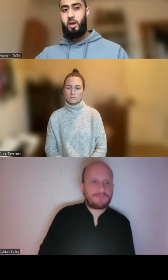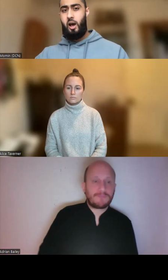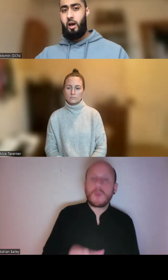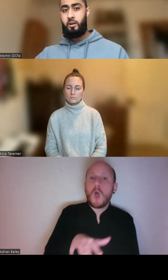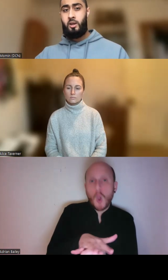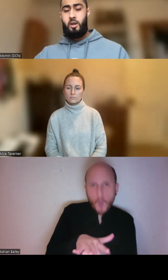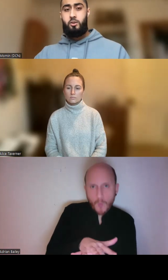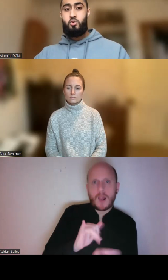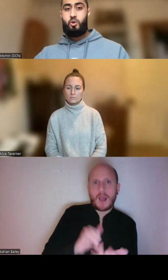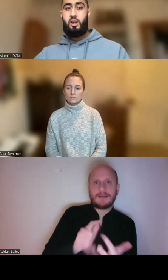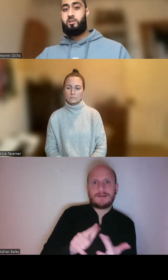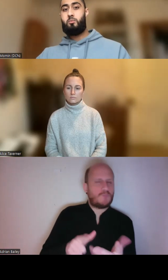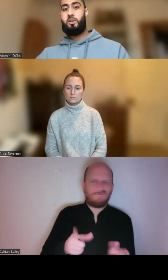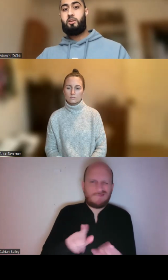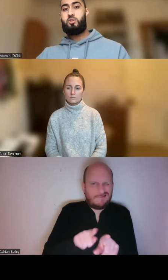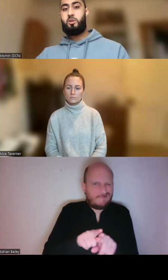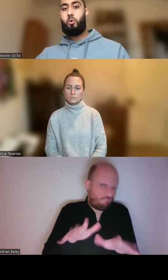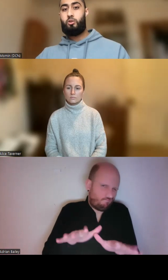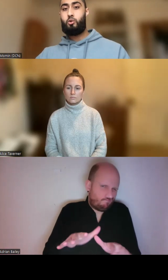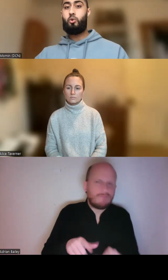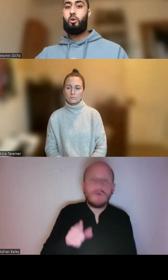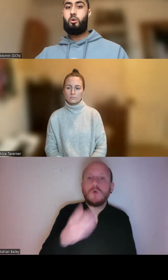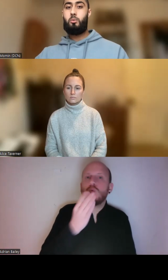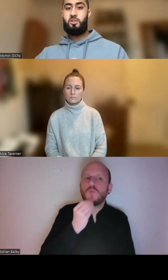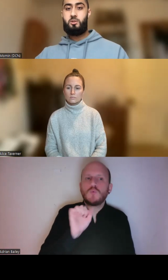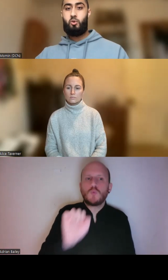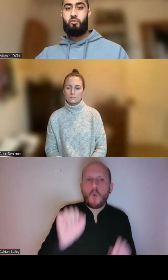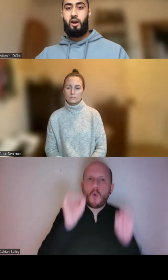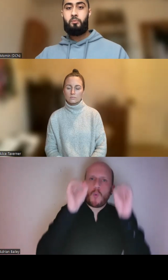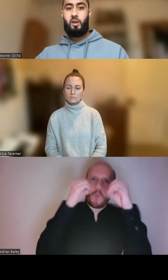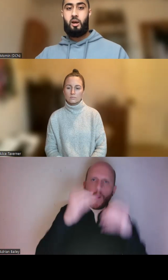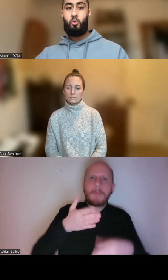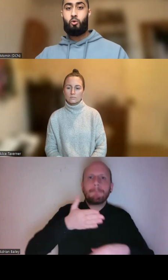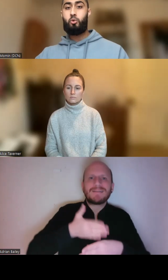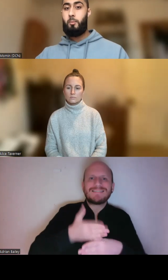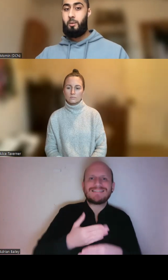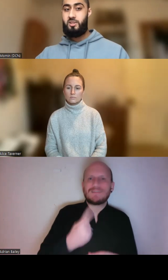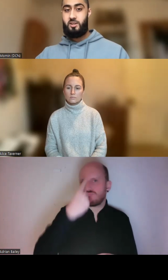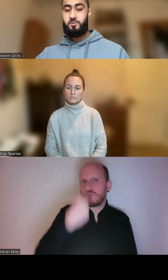You utilize something that used to be called your Google Business Profile or Google My Business.